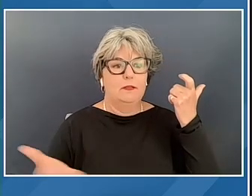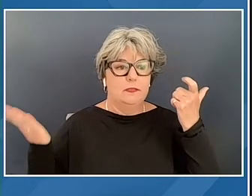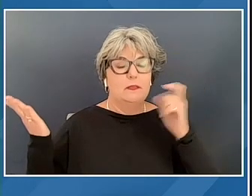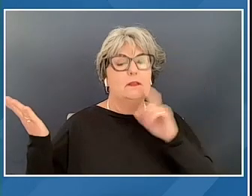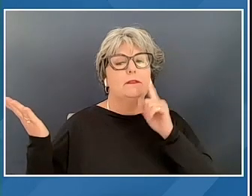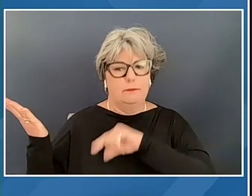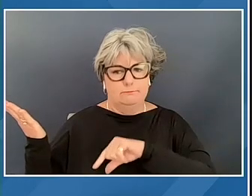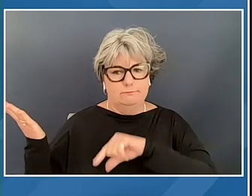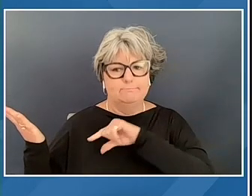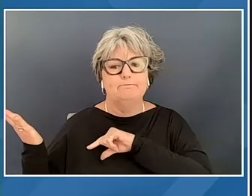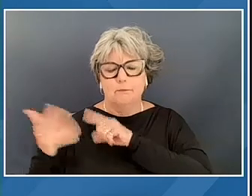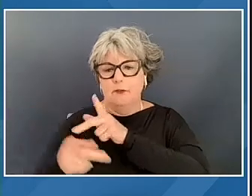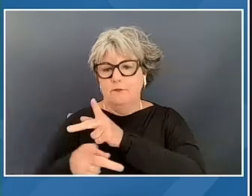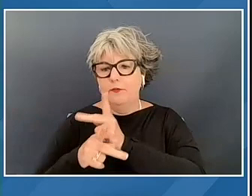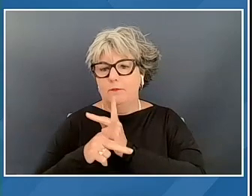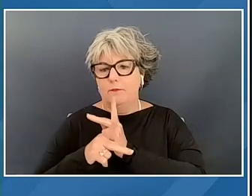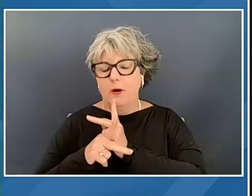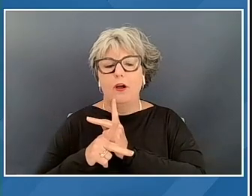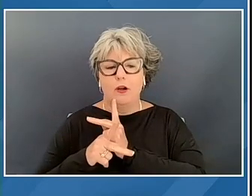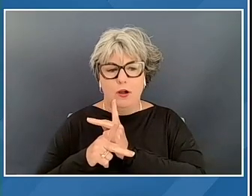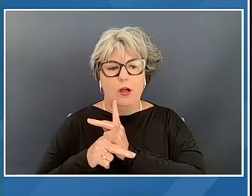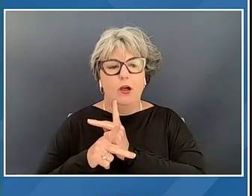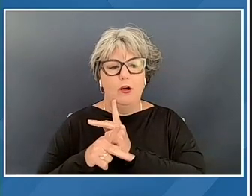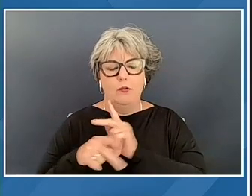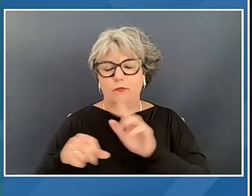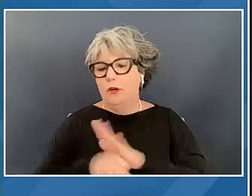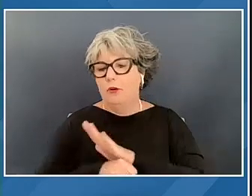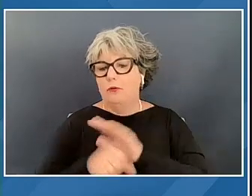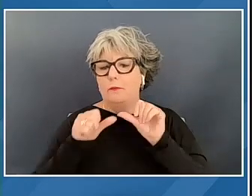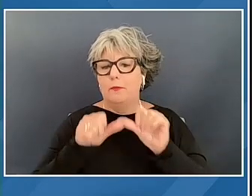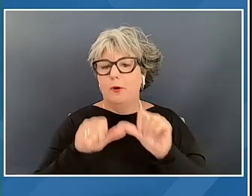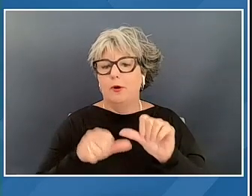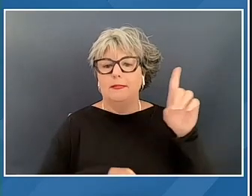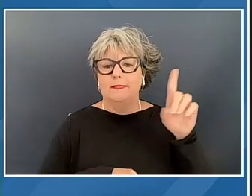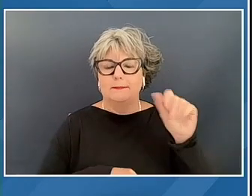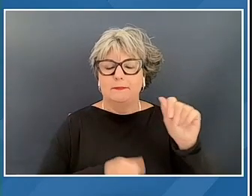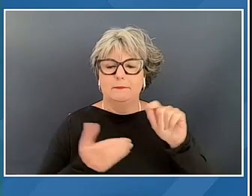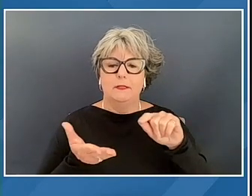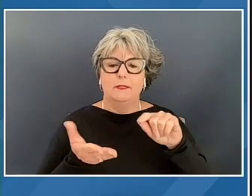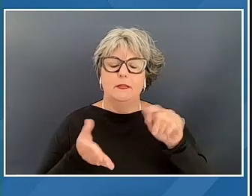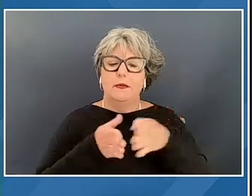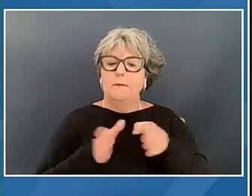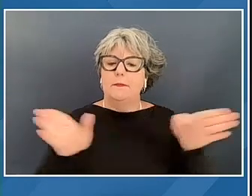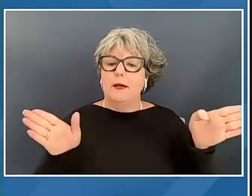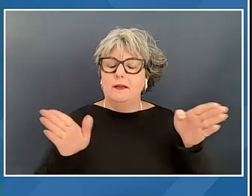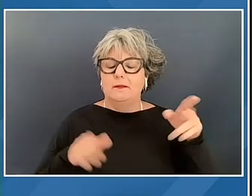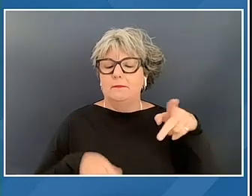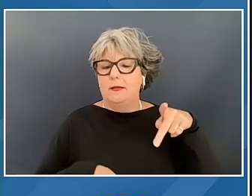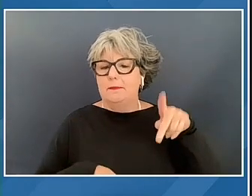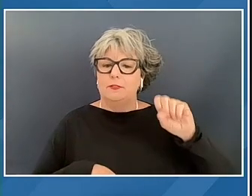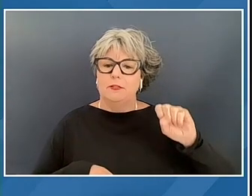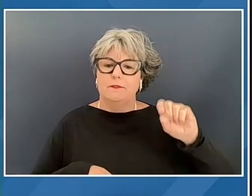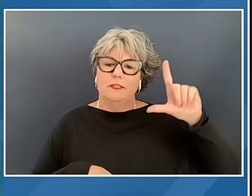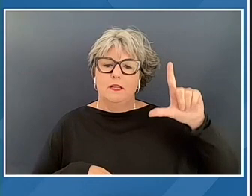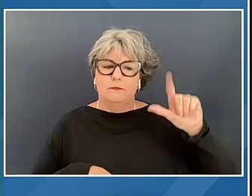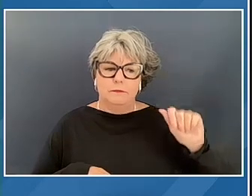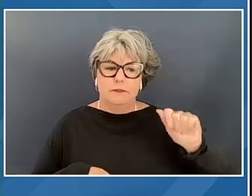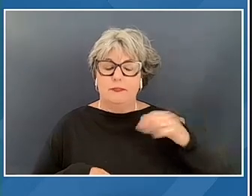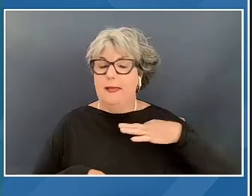Defense to Repayment, Total Permanent Disability Discharge, Public Service Loan Forgiveness, whatever it may be. They applied, got rejected, and it was